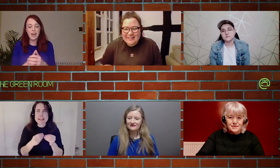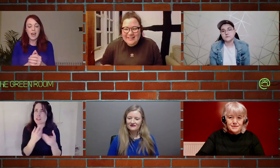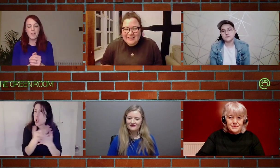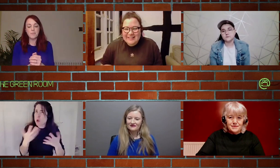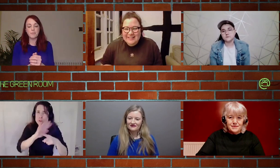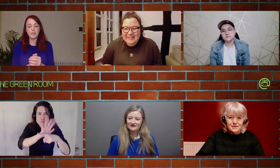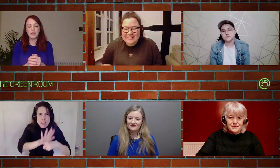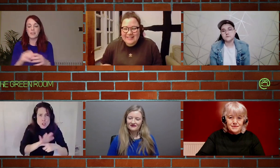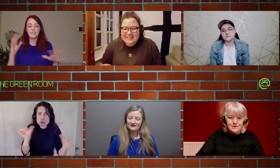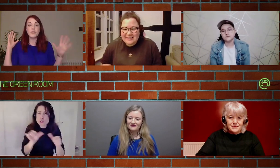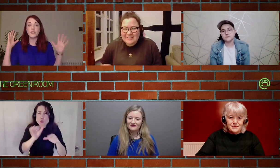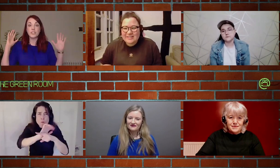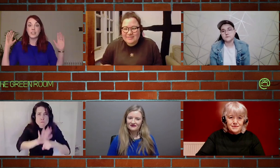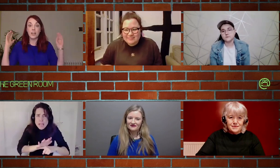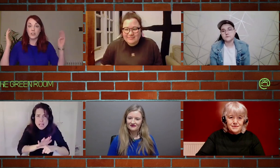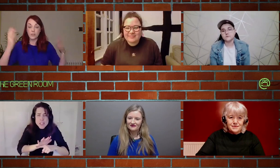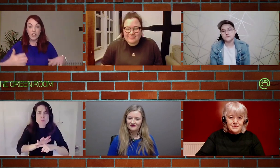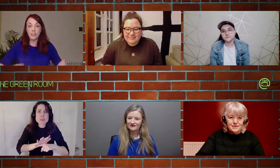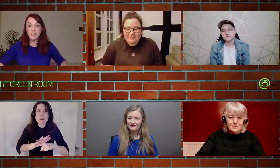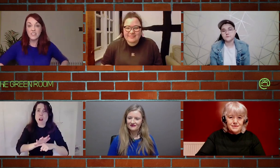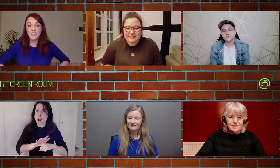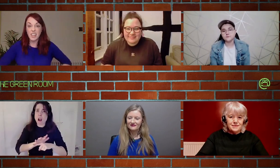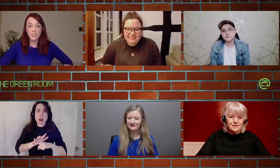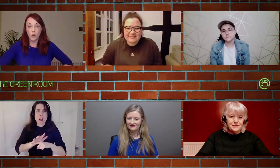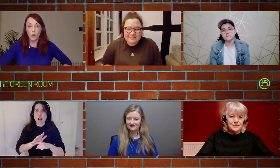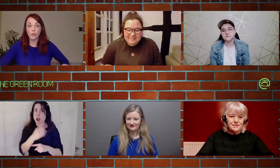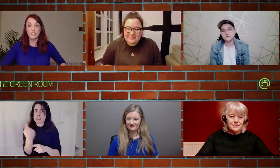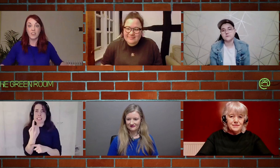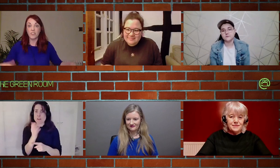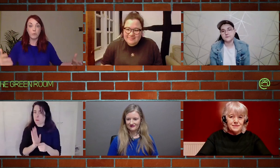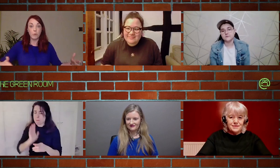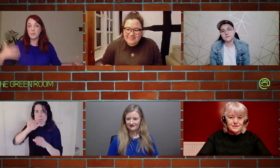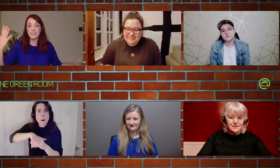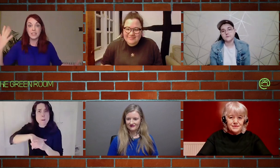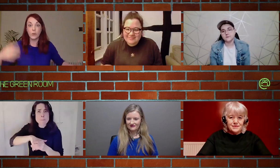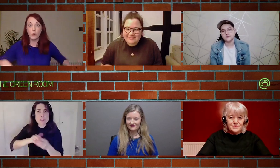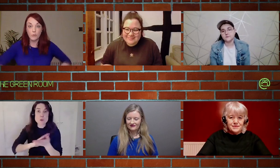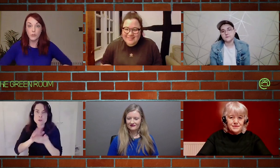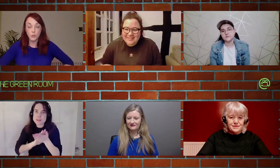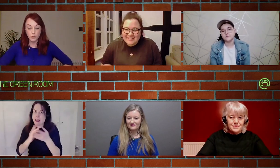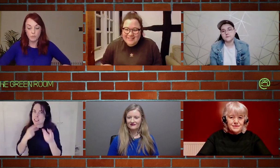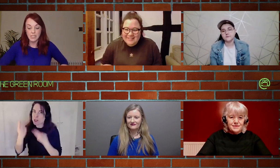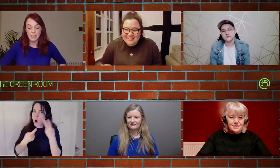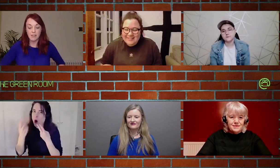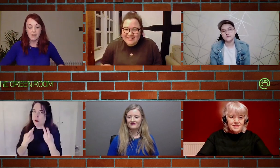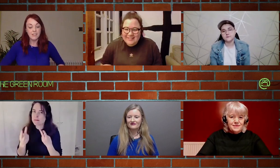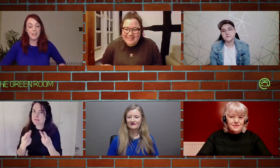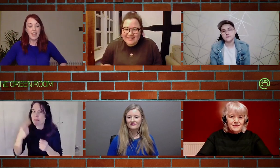films. Features in tons of sign songs that you've probably seen all over your social media